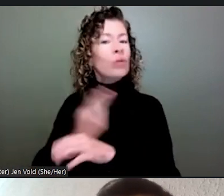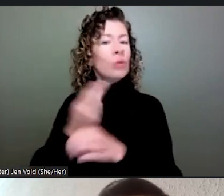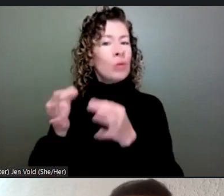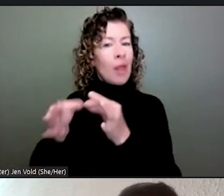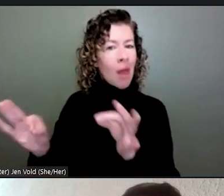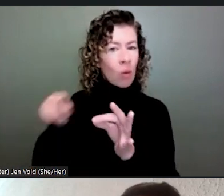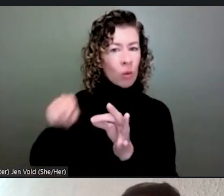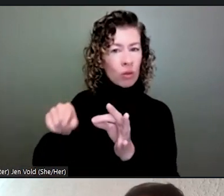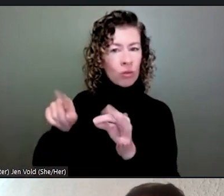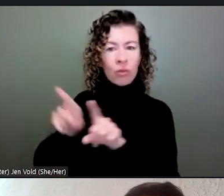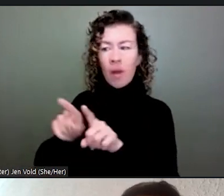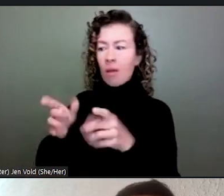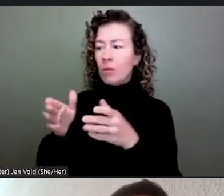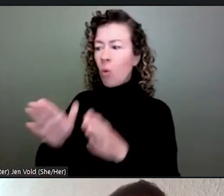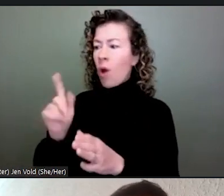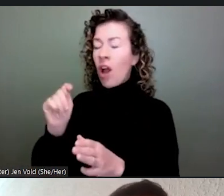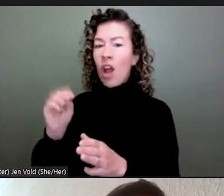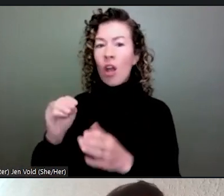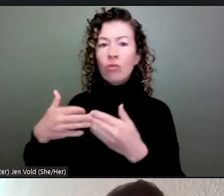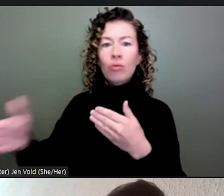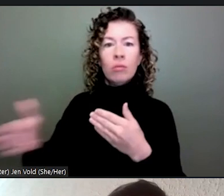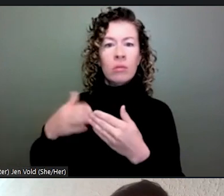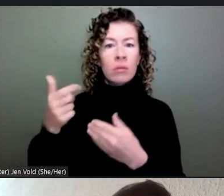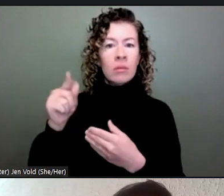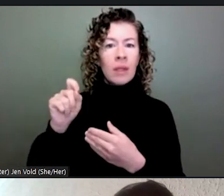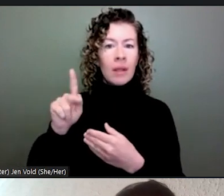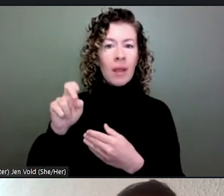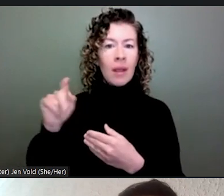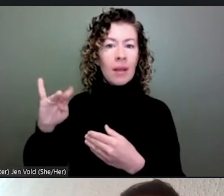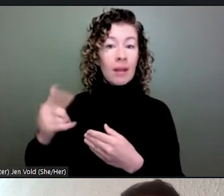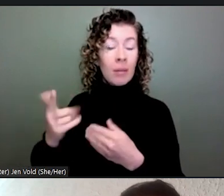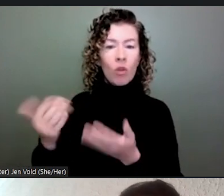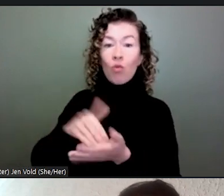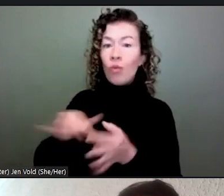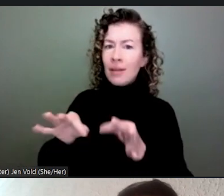as a way of, you know, of gatekeeping, of redefining sovereignty and citizenship.